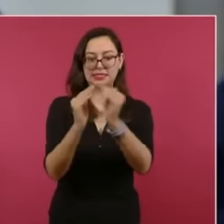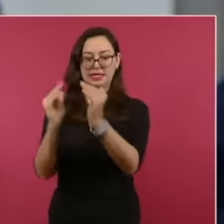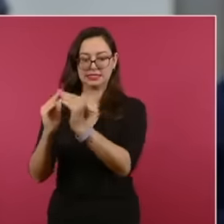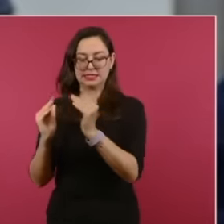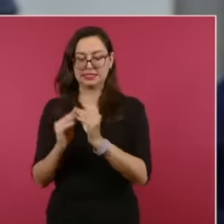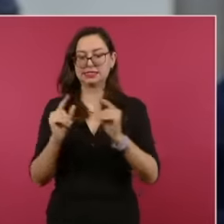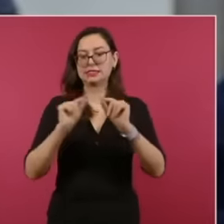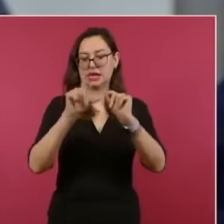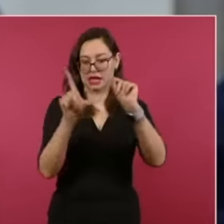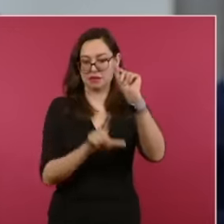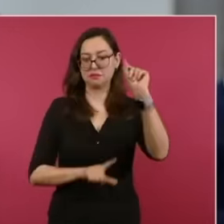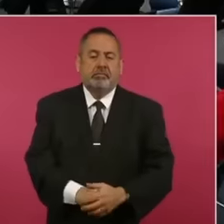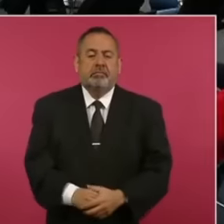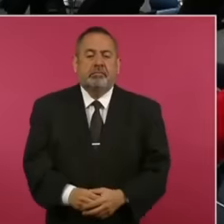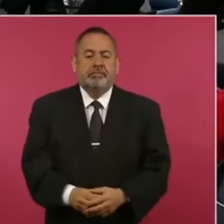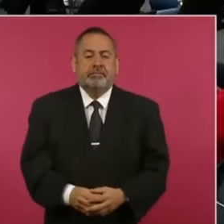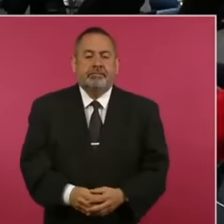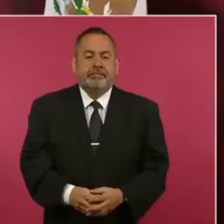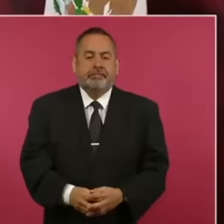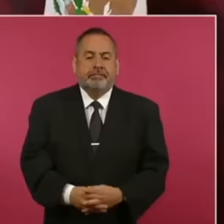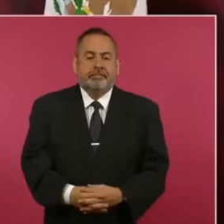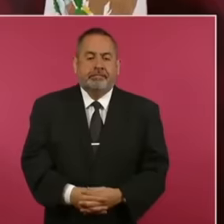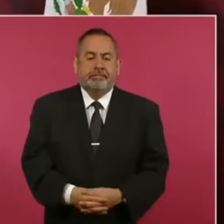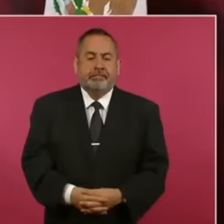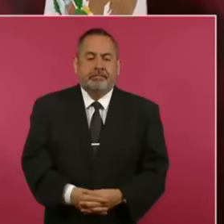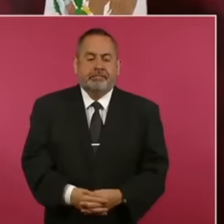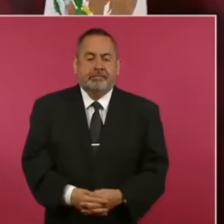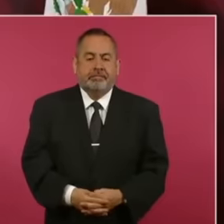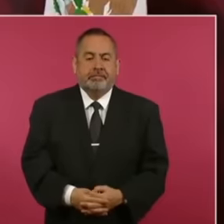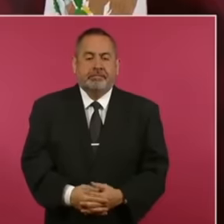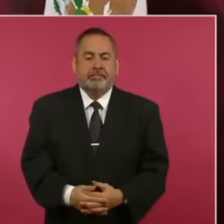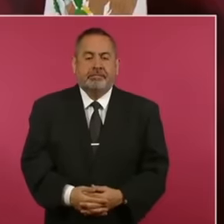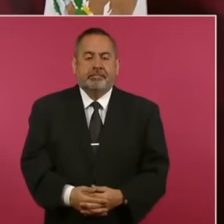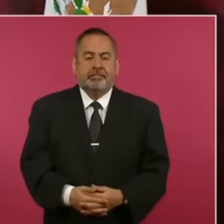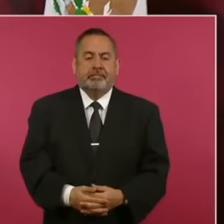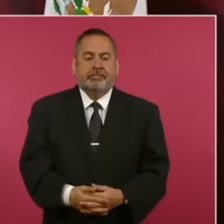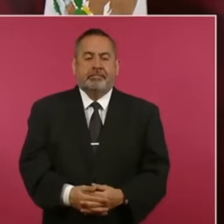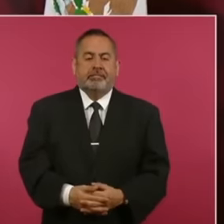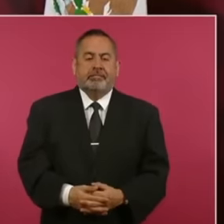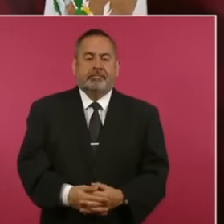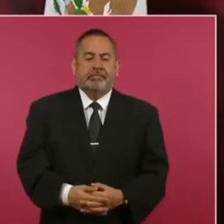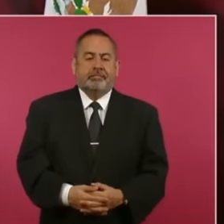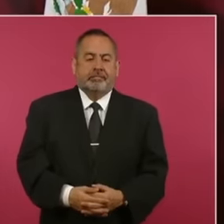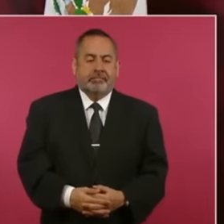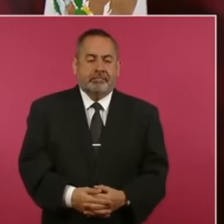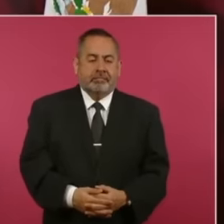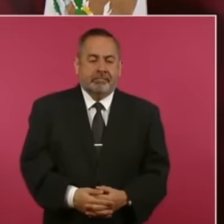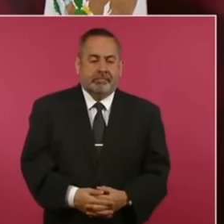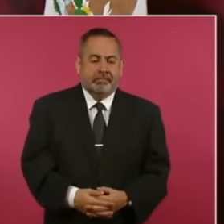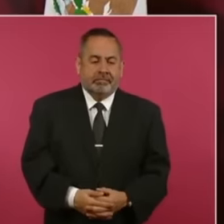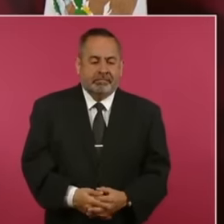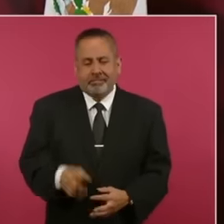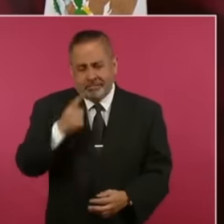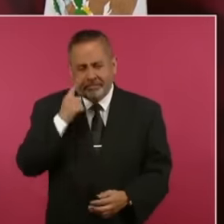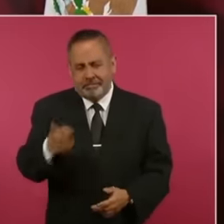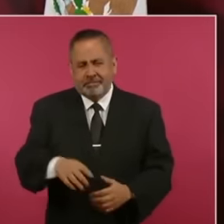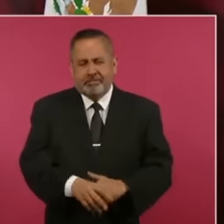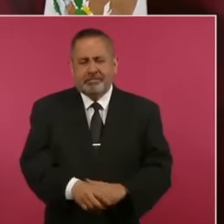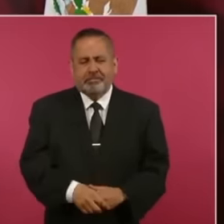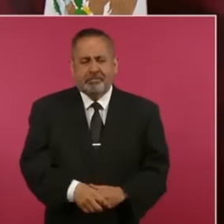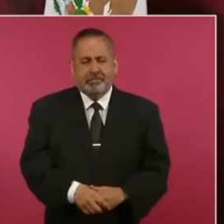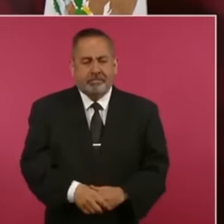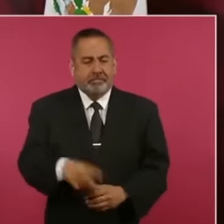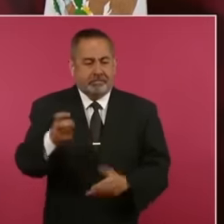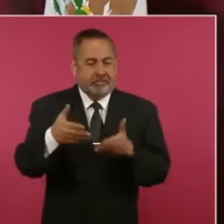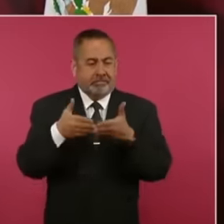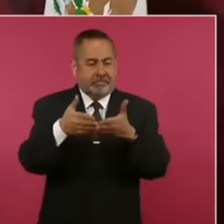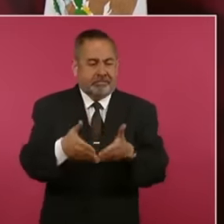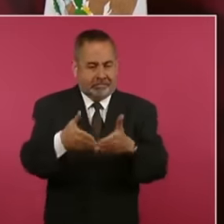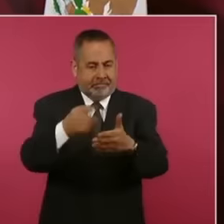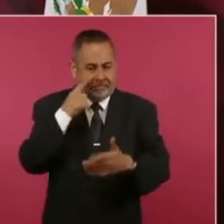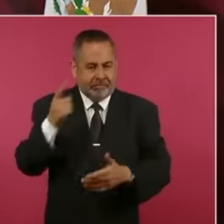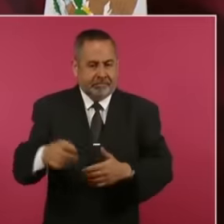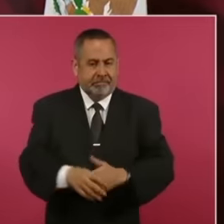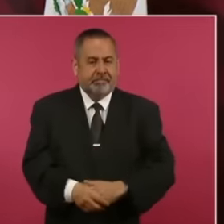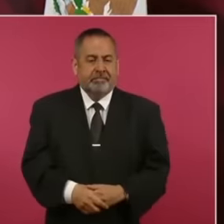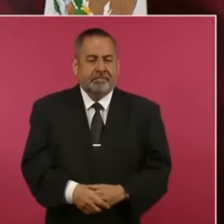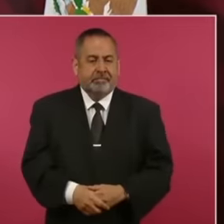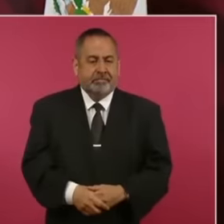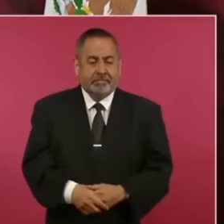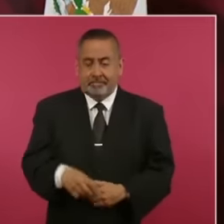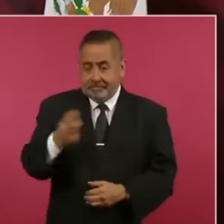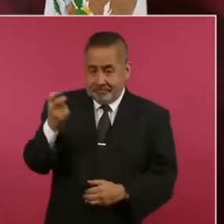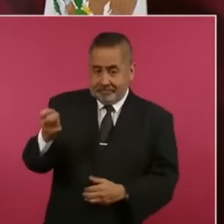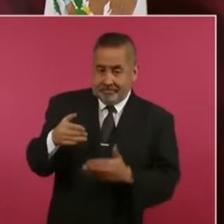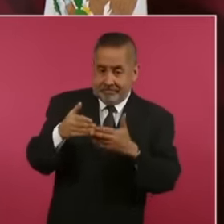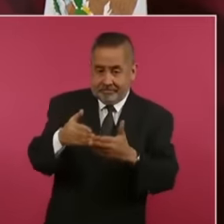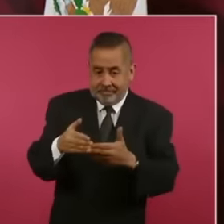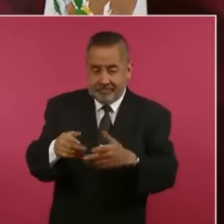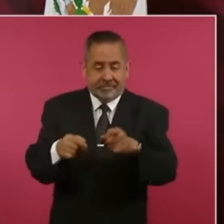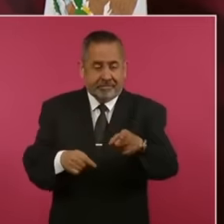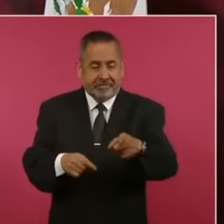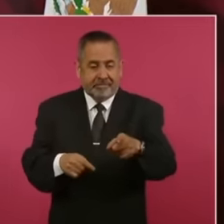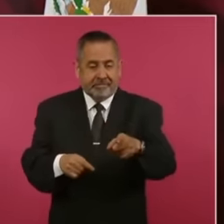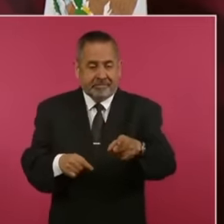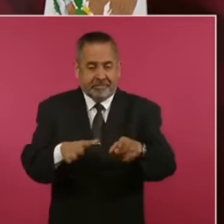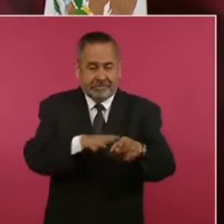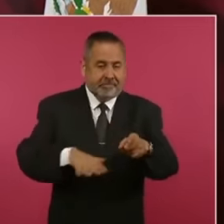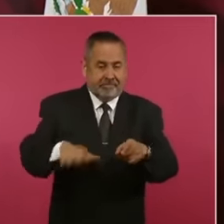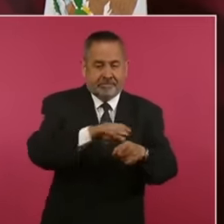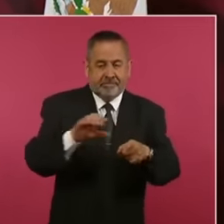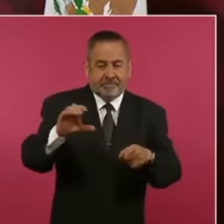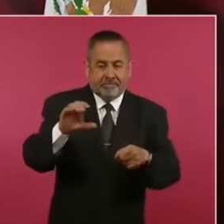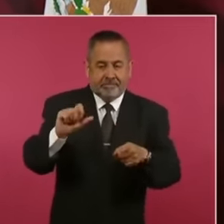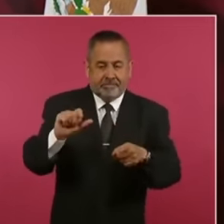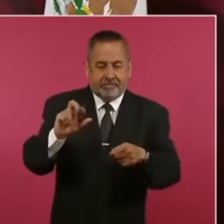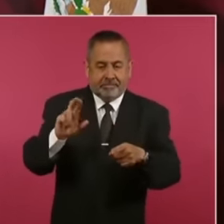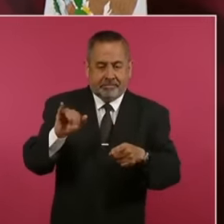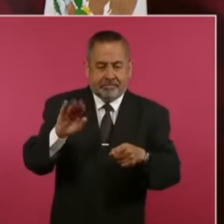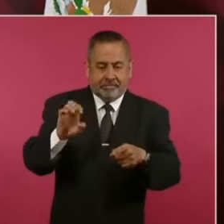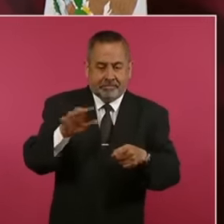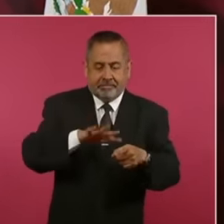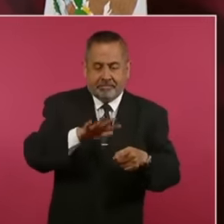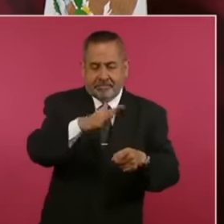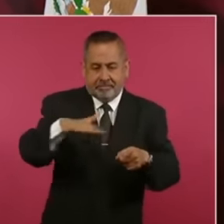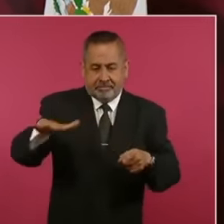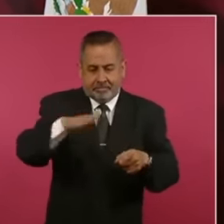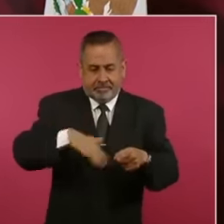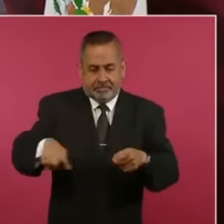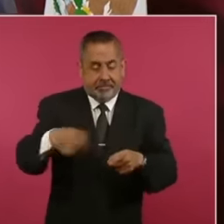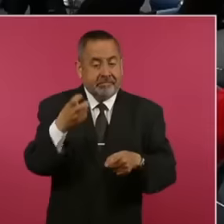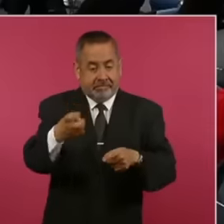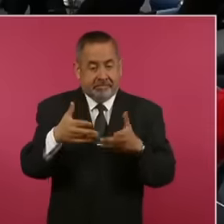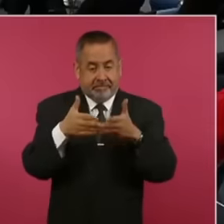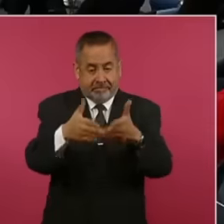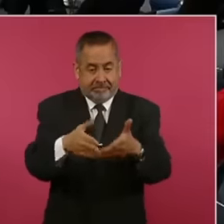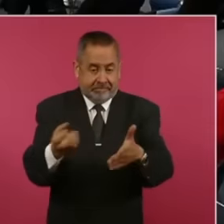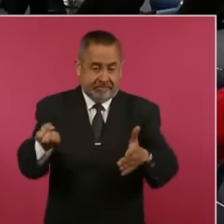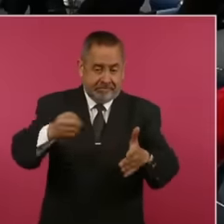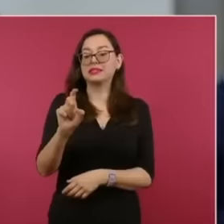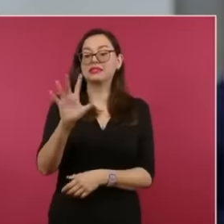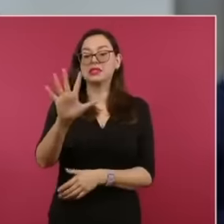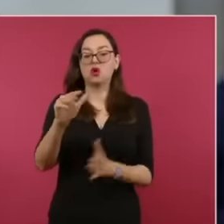this to see if there is. Well, that is the ship on this ship. It is the Caribbean. On this ship